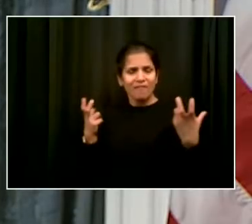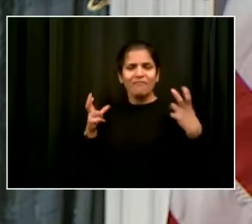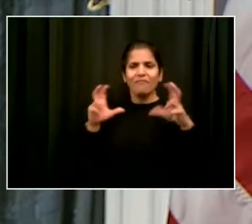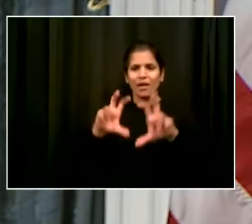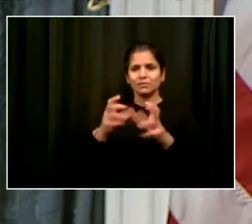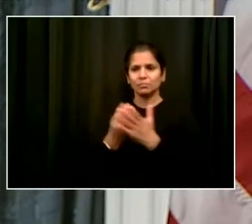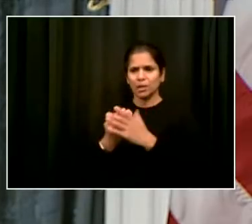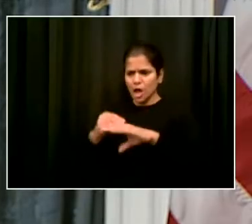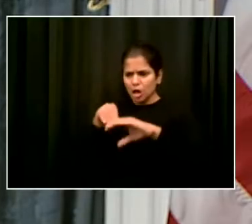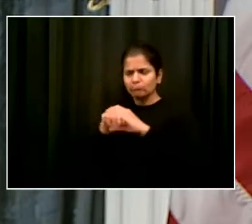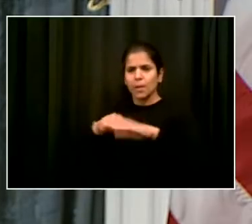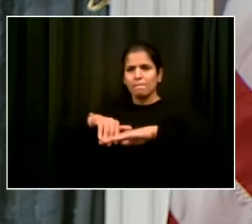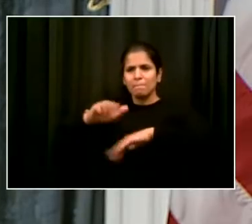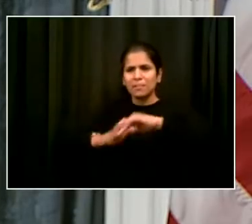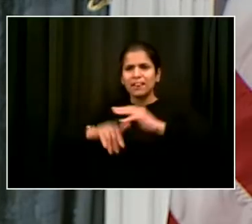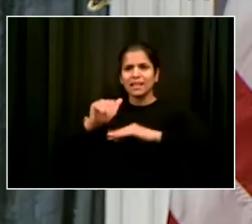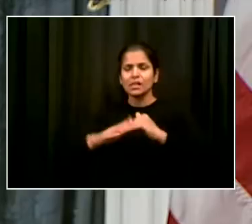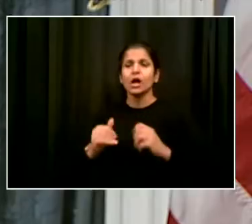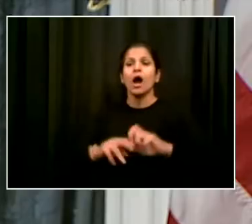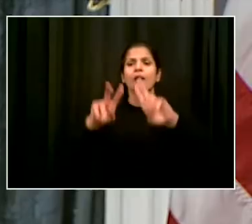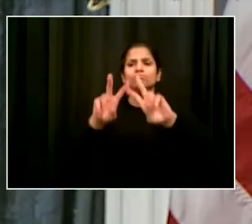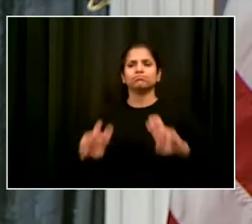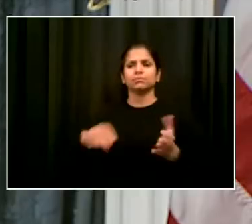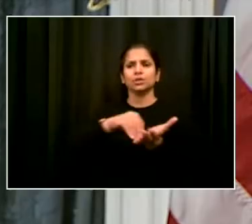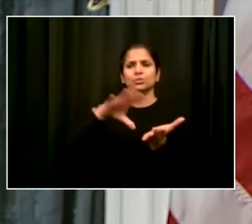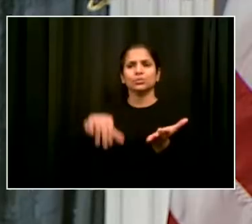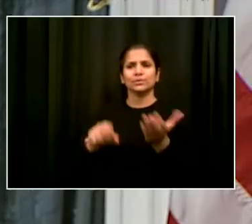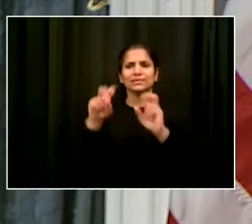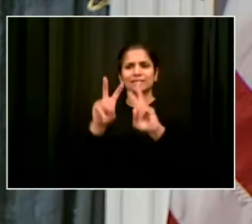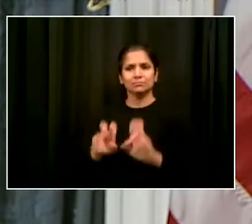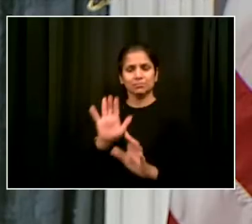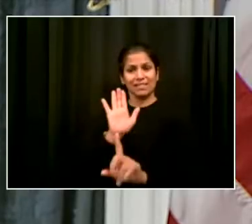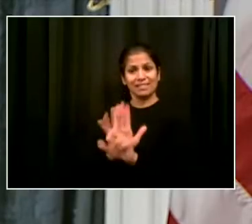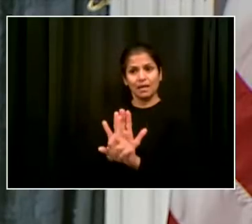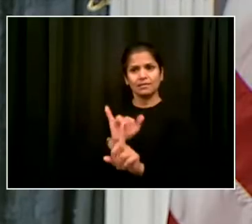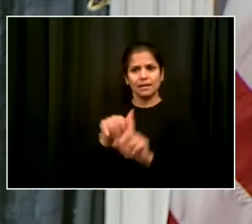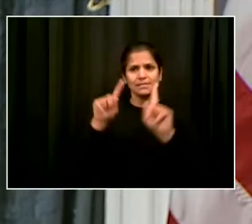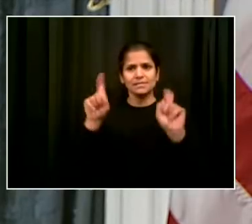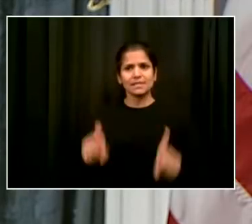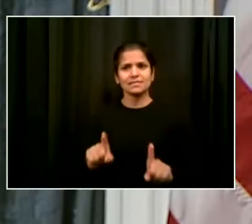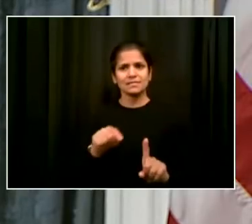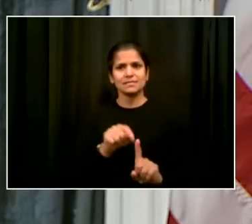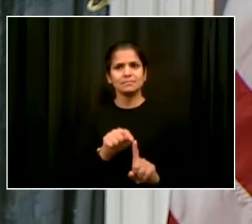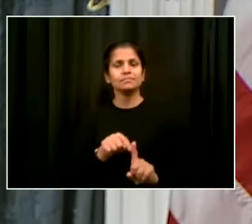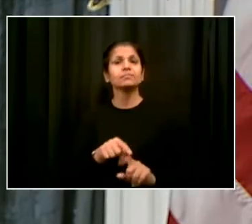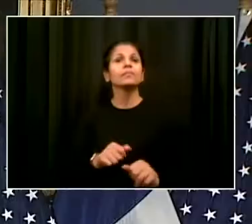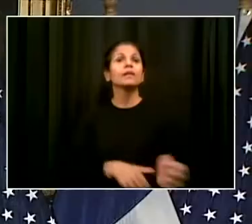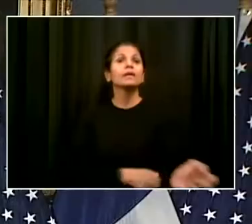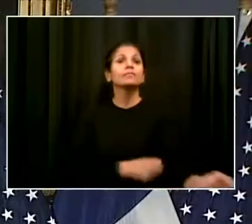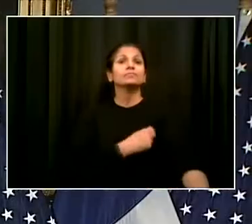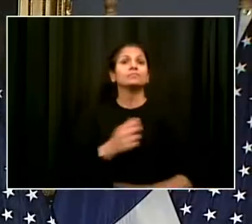AT AND GAUGE WHERE OUR STUDENEN, TSWWRHEE DO WE NEED TO MAKE SOME ADDITIONAL INVESTMENTS? WHERE ARE THOSE INVESTMENTS PAYING OFF, WHAT ADDITIONAL RESOURCES DO WE